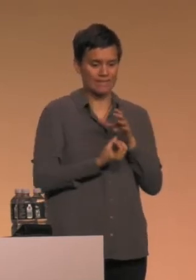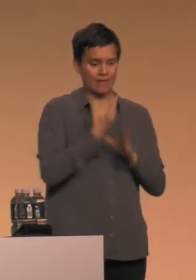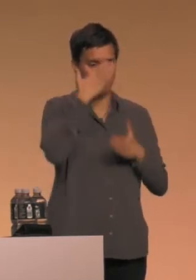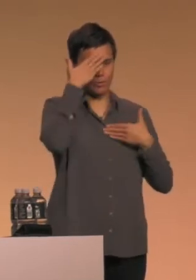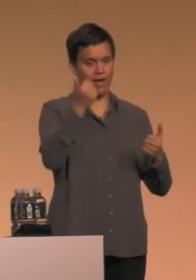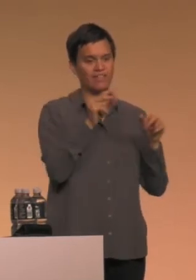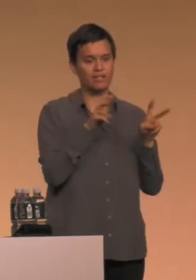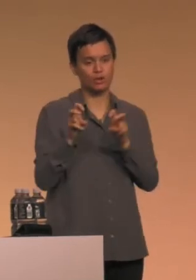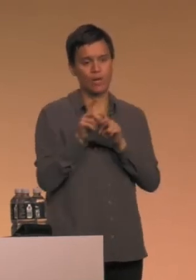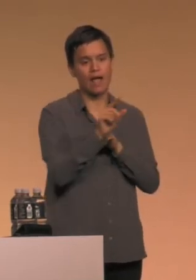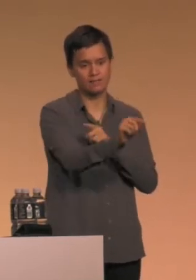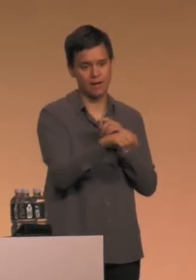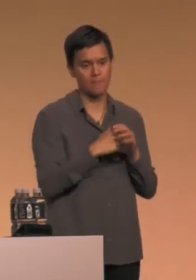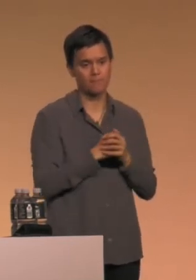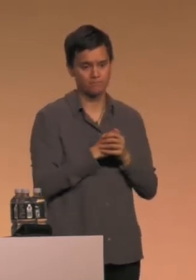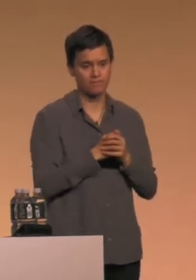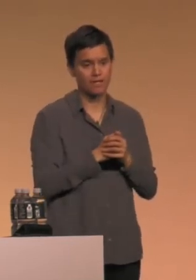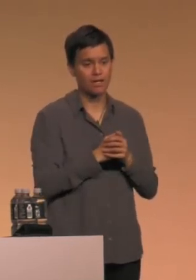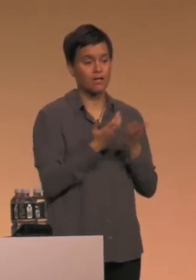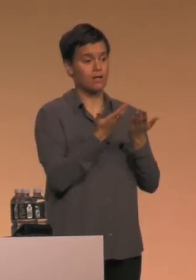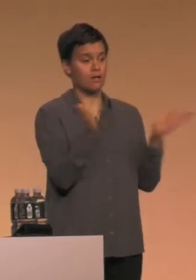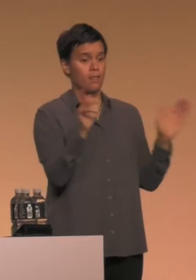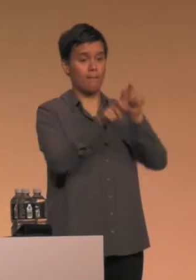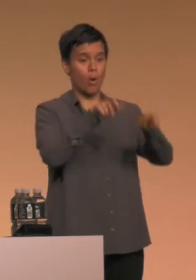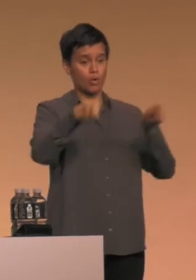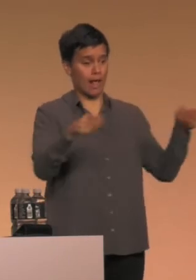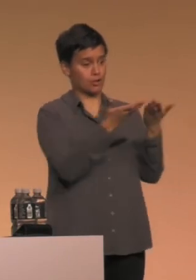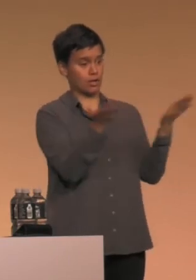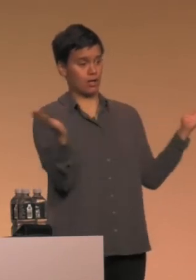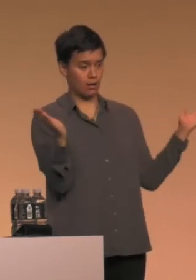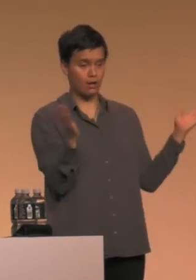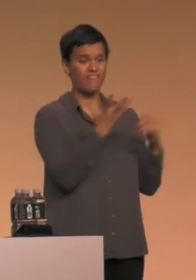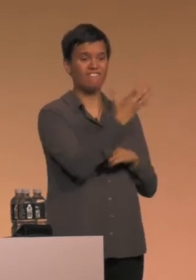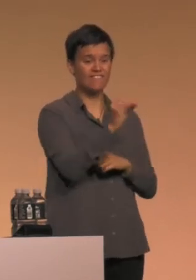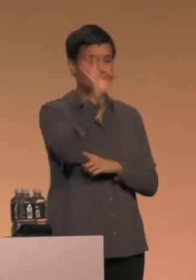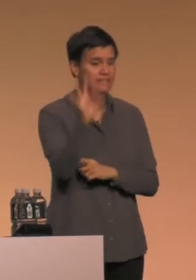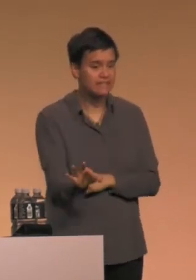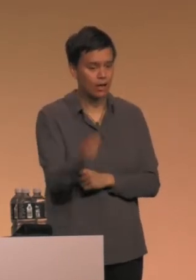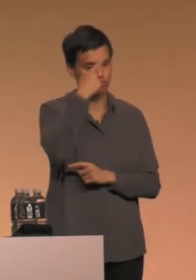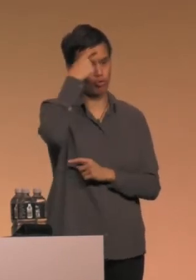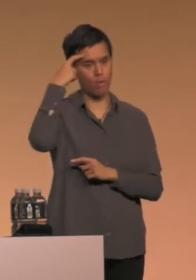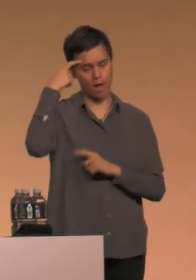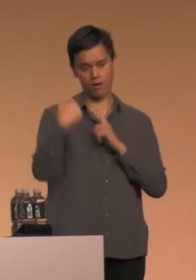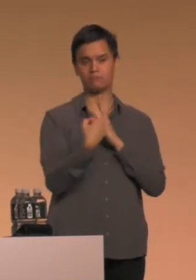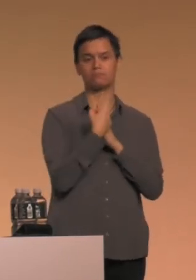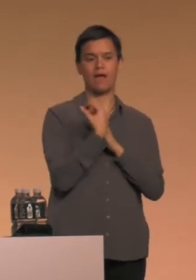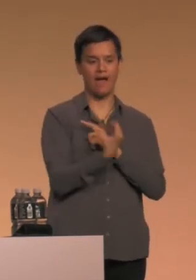In fact, 50% of the general population is impacted by trauma, 70% of Maori